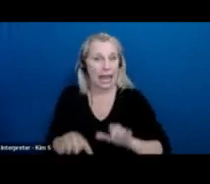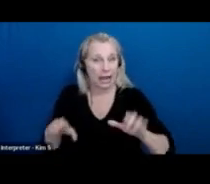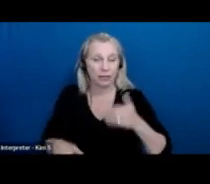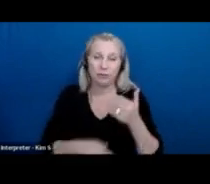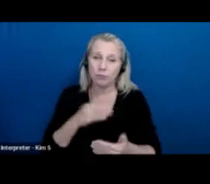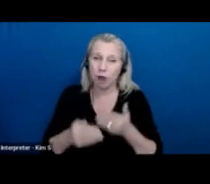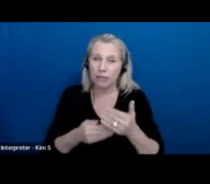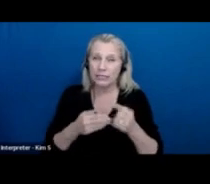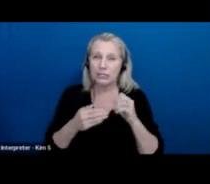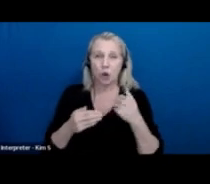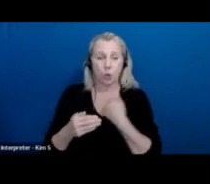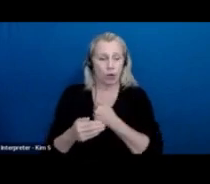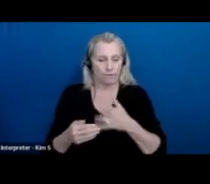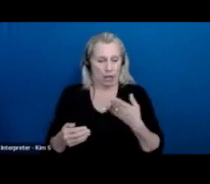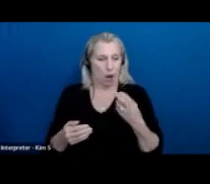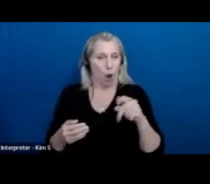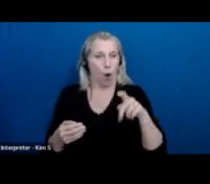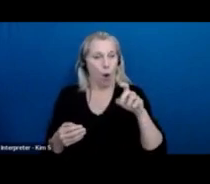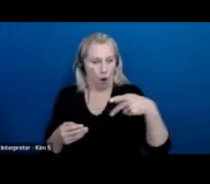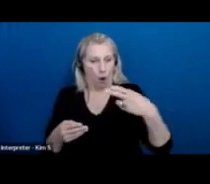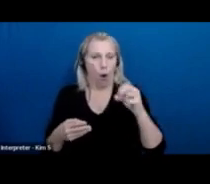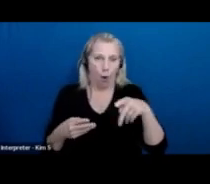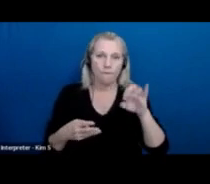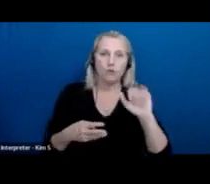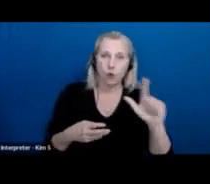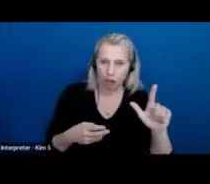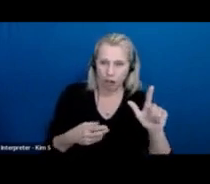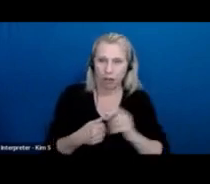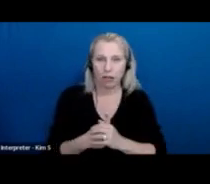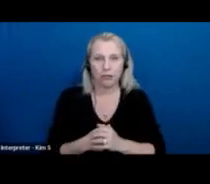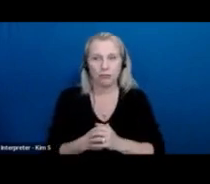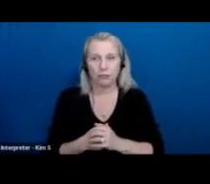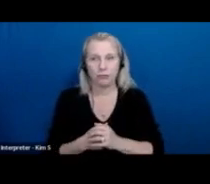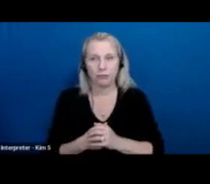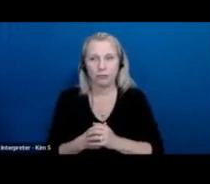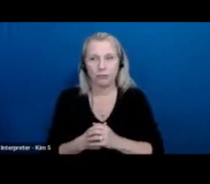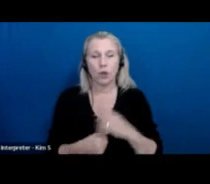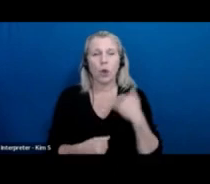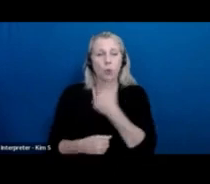we're hopeful we can do a lot of